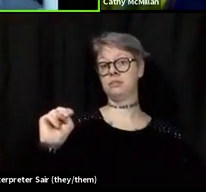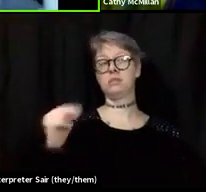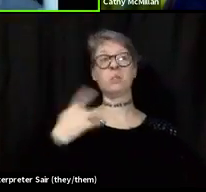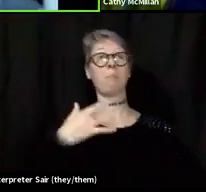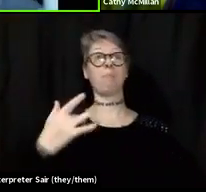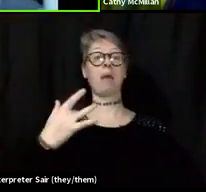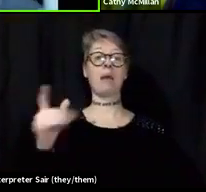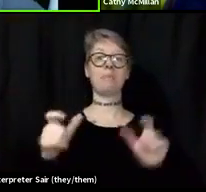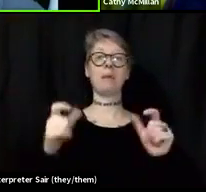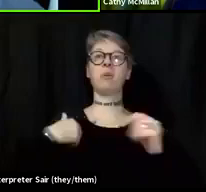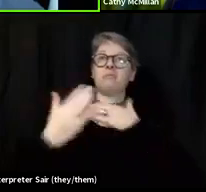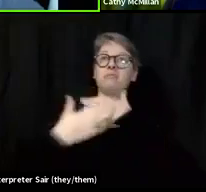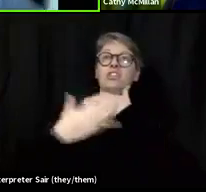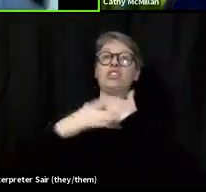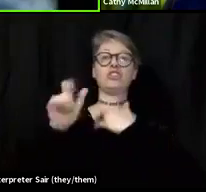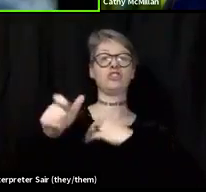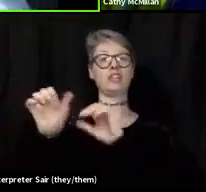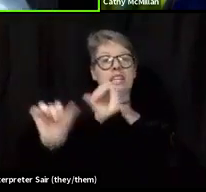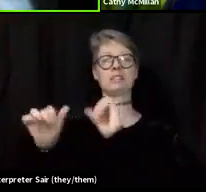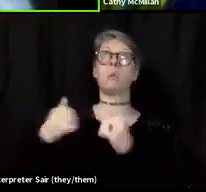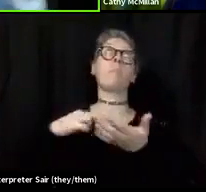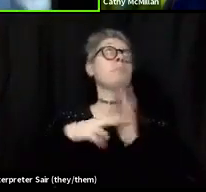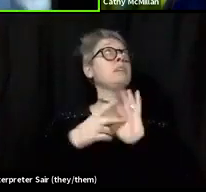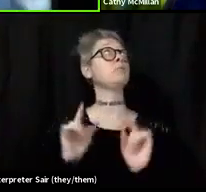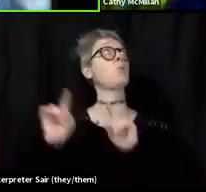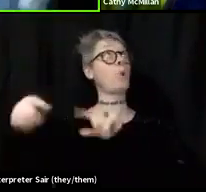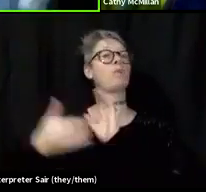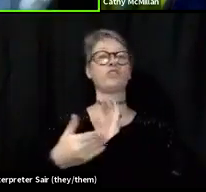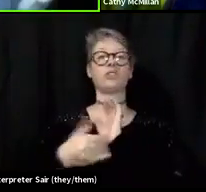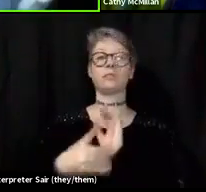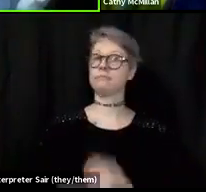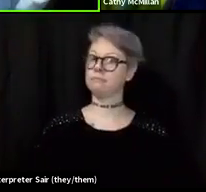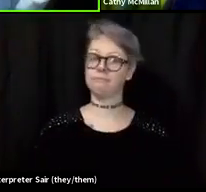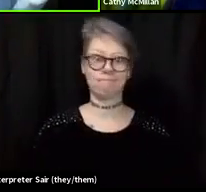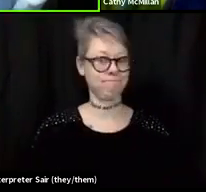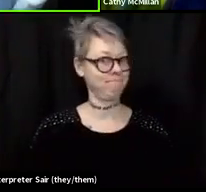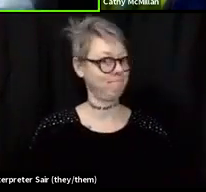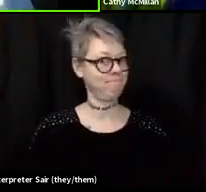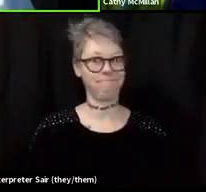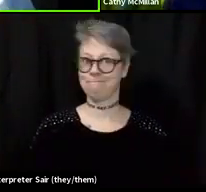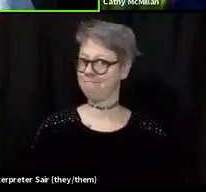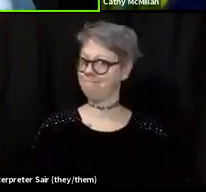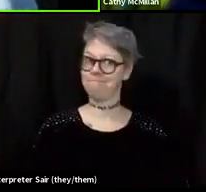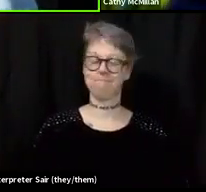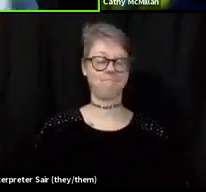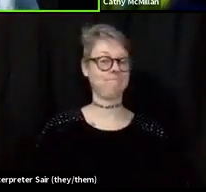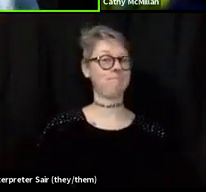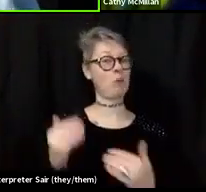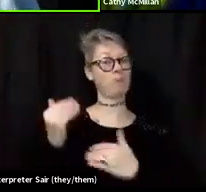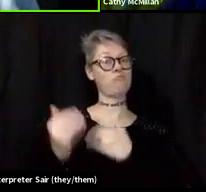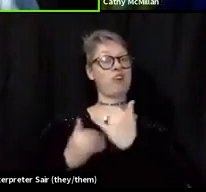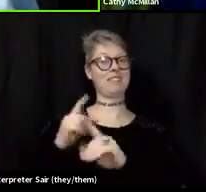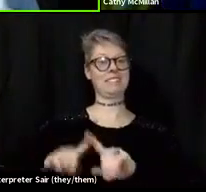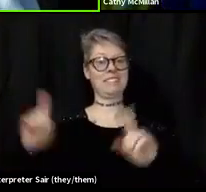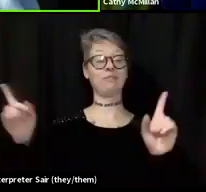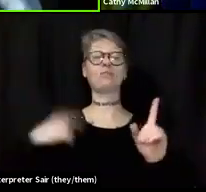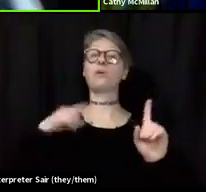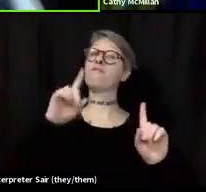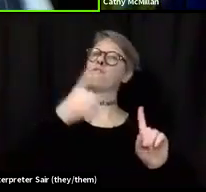say, hey, you should go get your kid assessed one. t do you t do you think of first t do you think of first you think, oh, go to the doctor. That's not who you go to though That's not who you go to though. So, you have to go to your dog